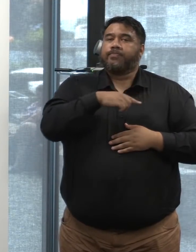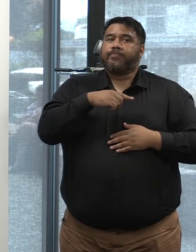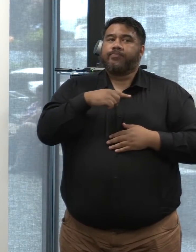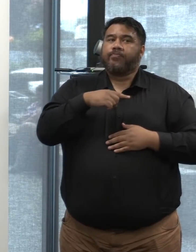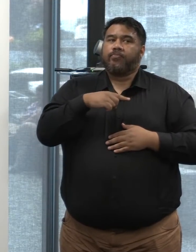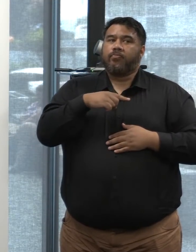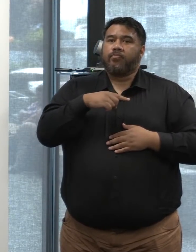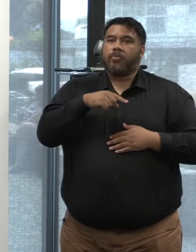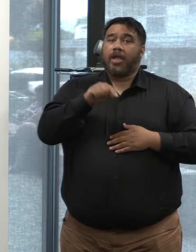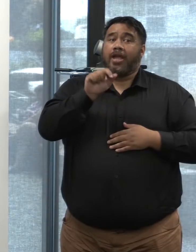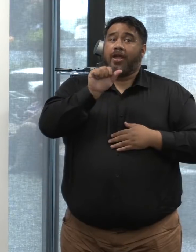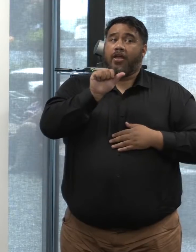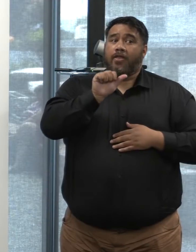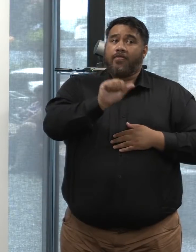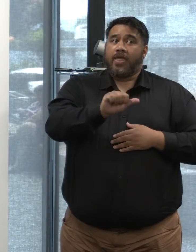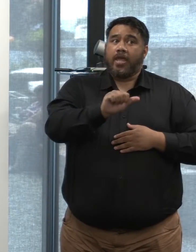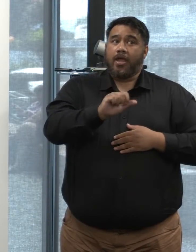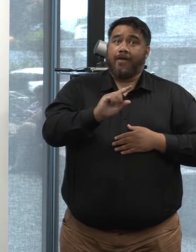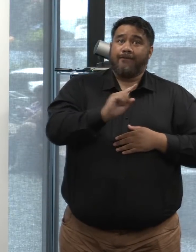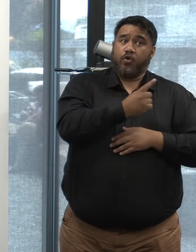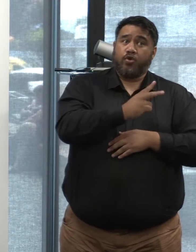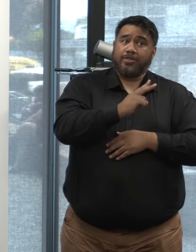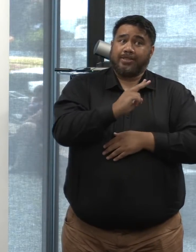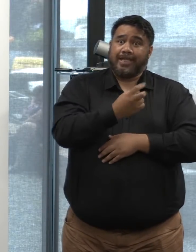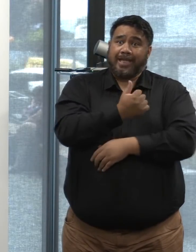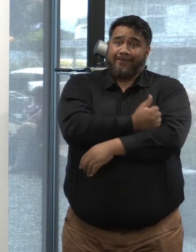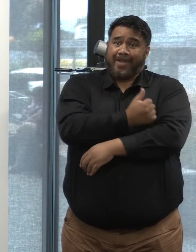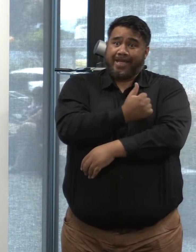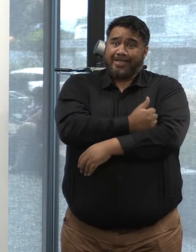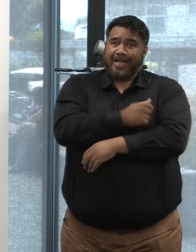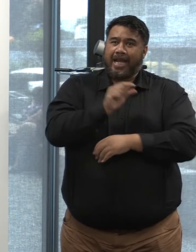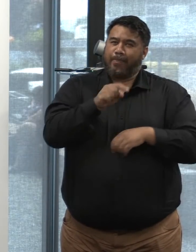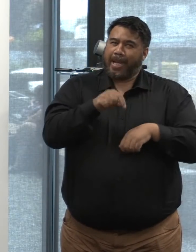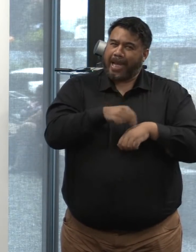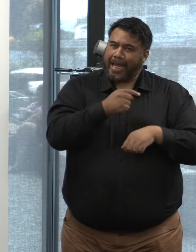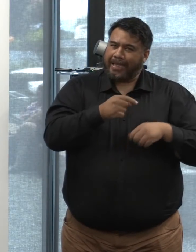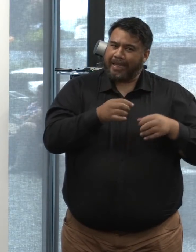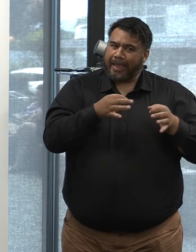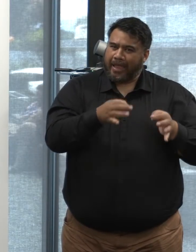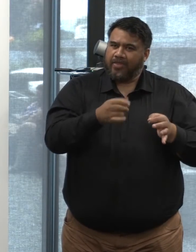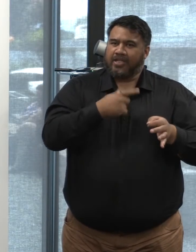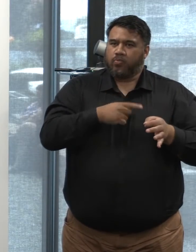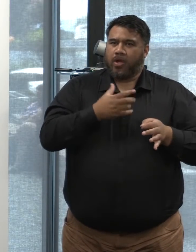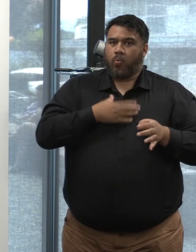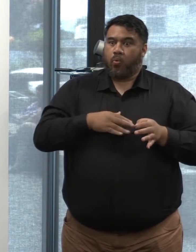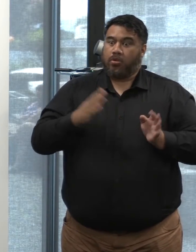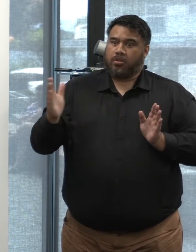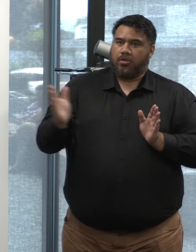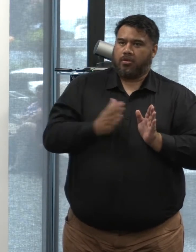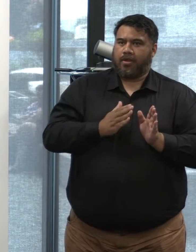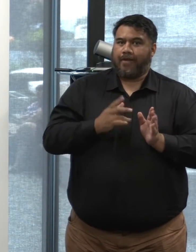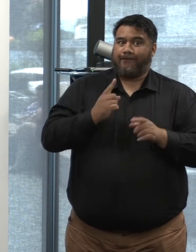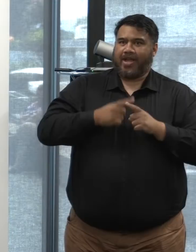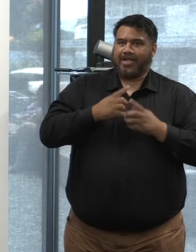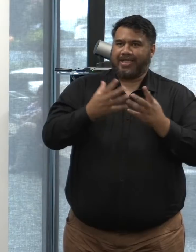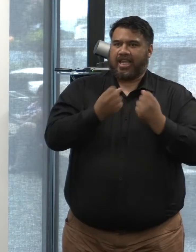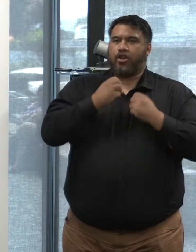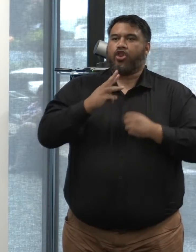advice about the importance of the the interval.